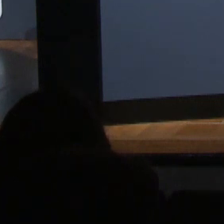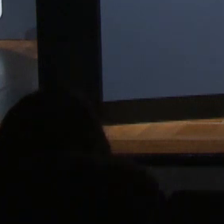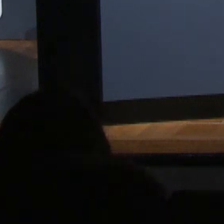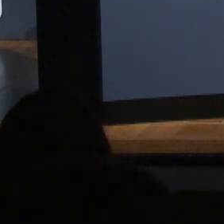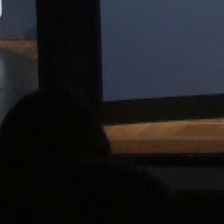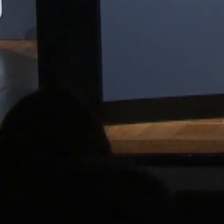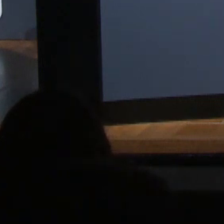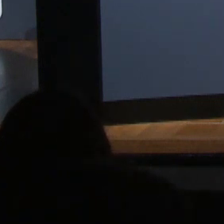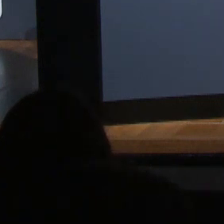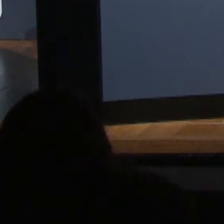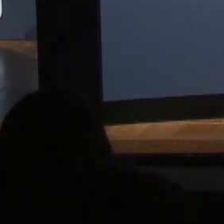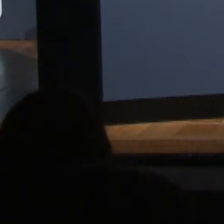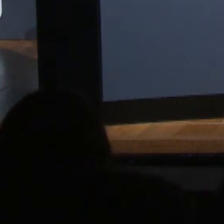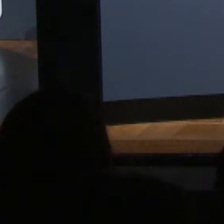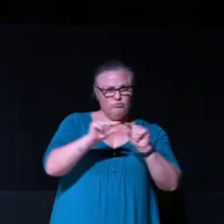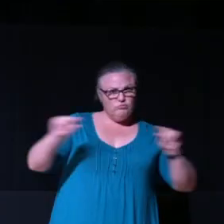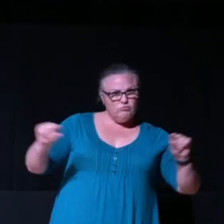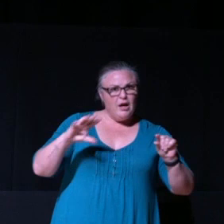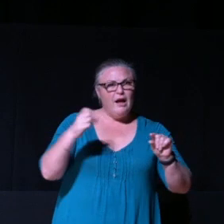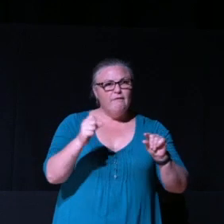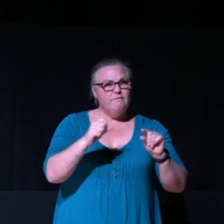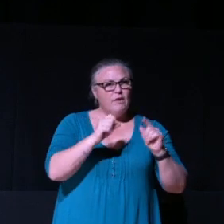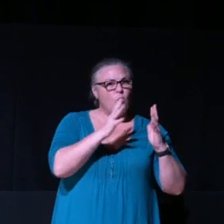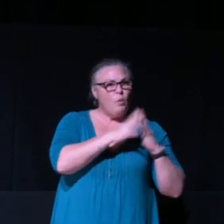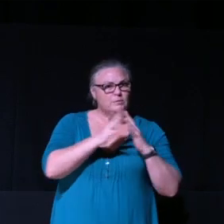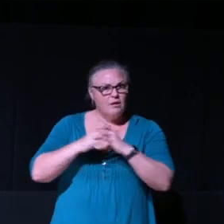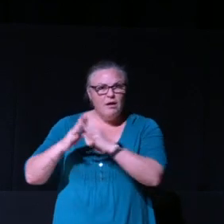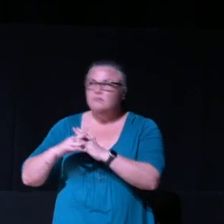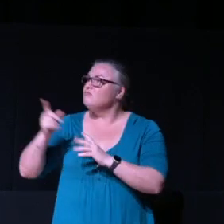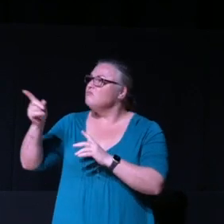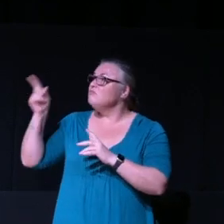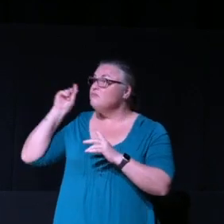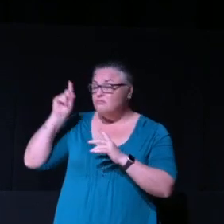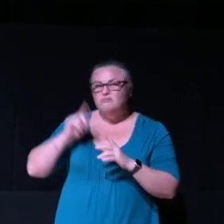the short URL on the screen. I think it's on the screen up there. If you're watching via